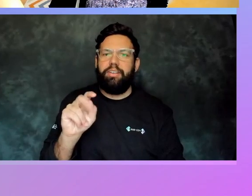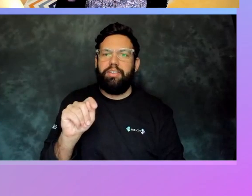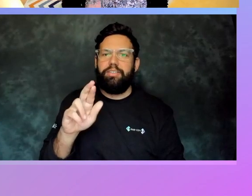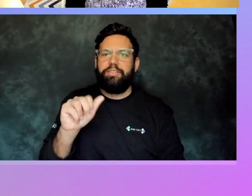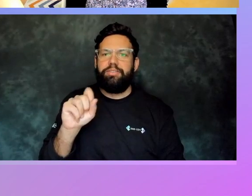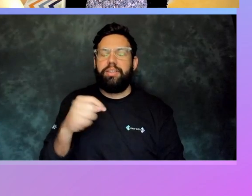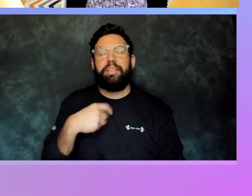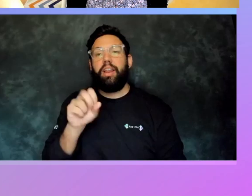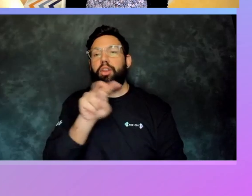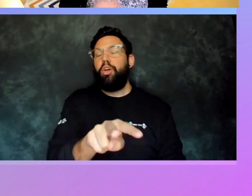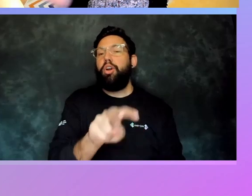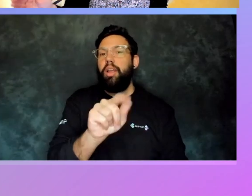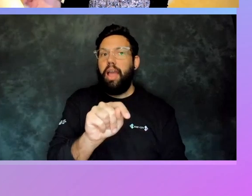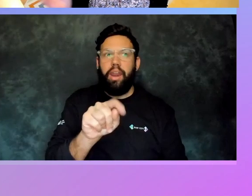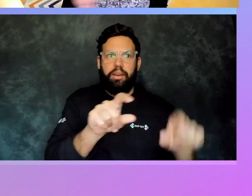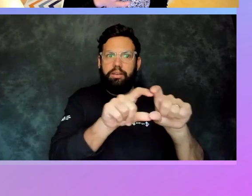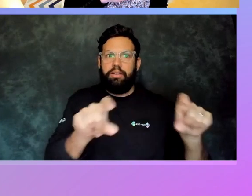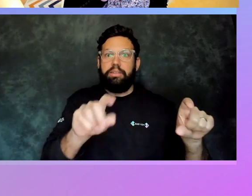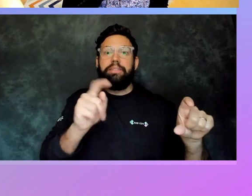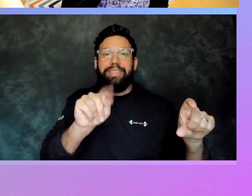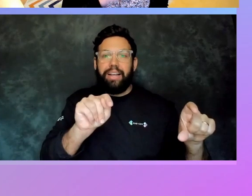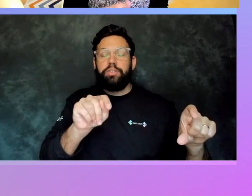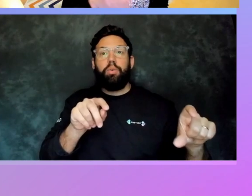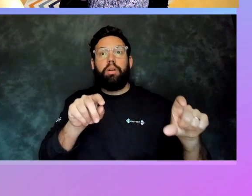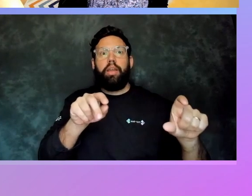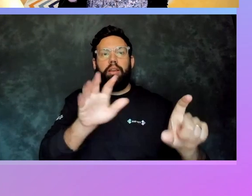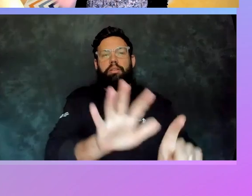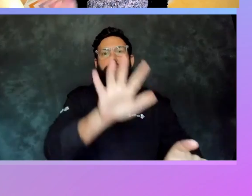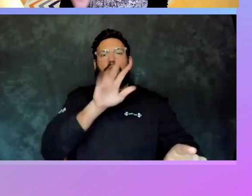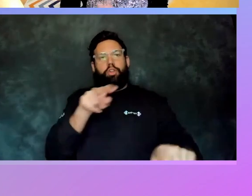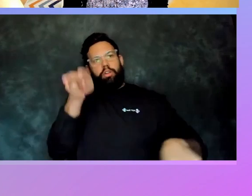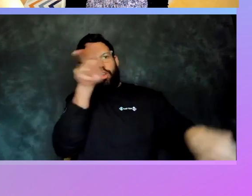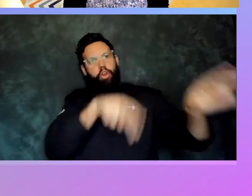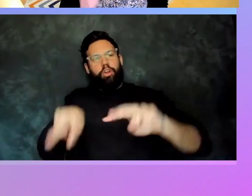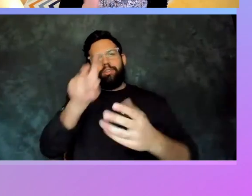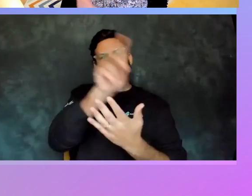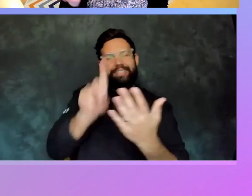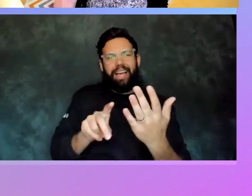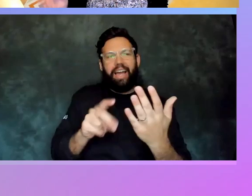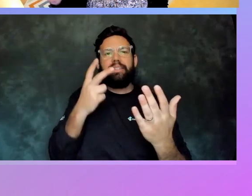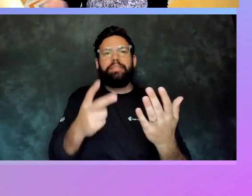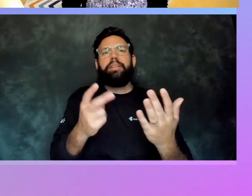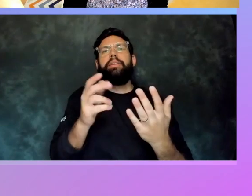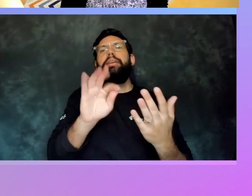comes to color contrast issues in the digital space. This bar chart is showing in 2019